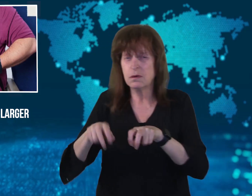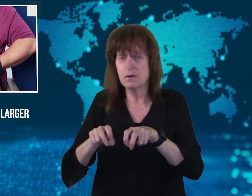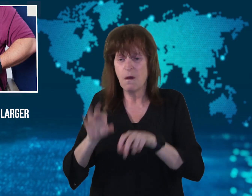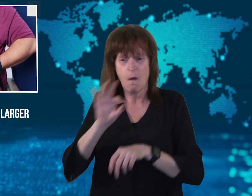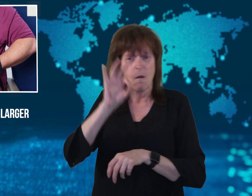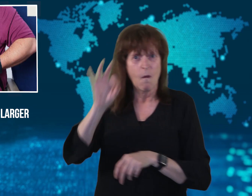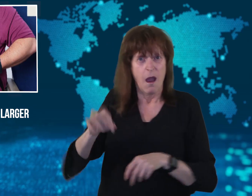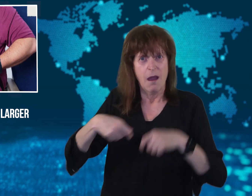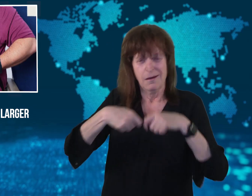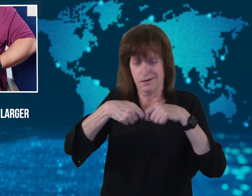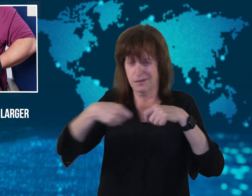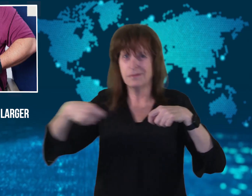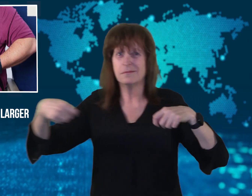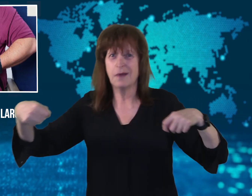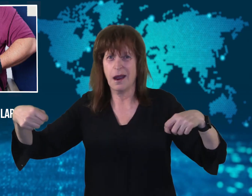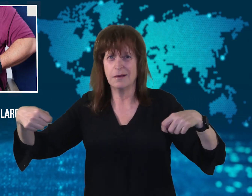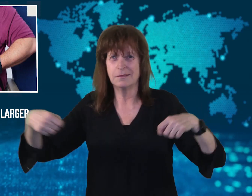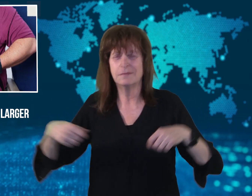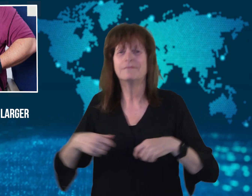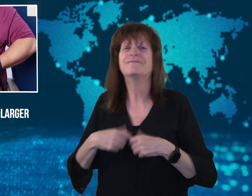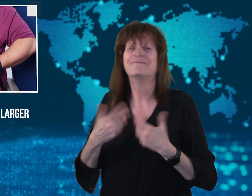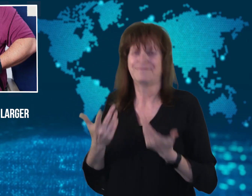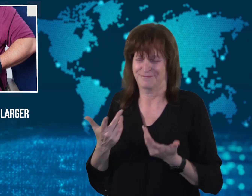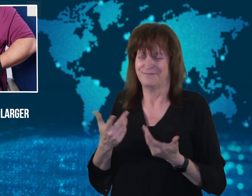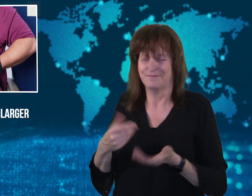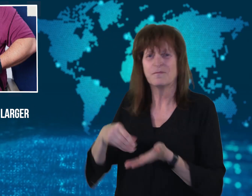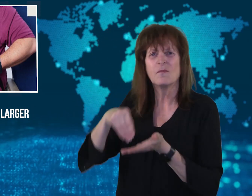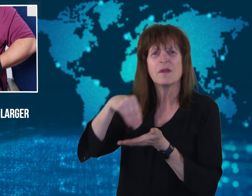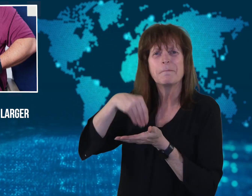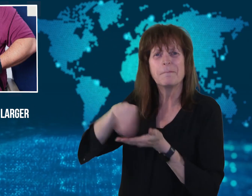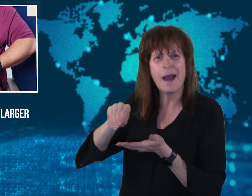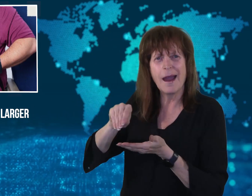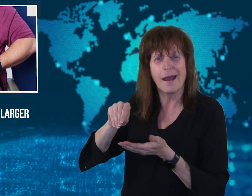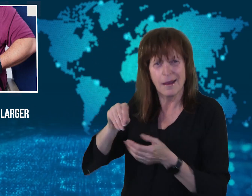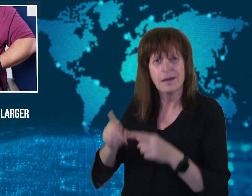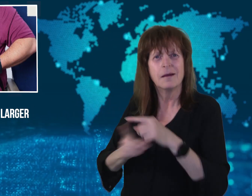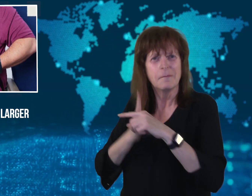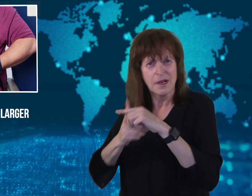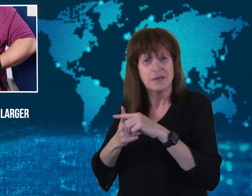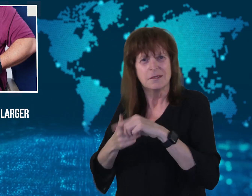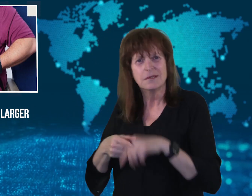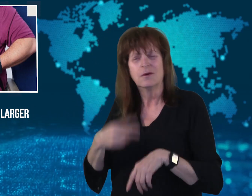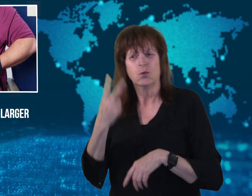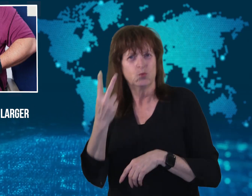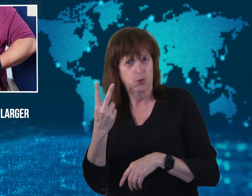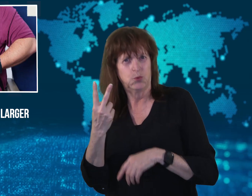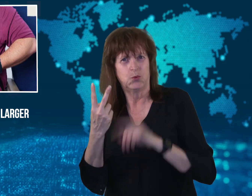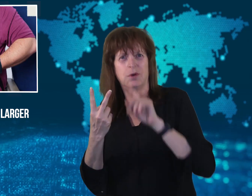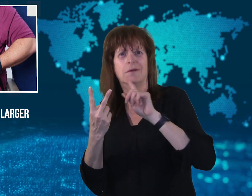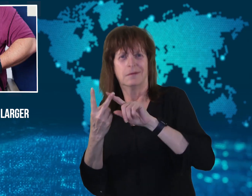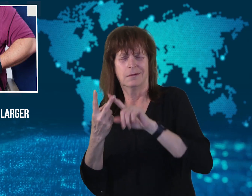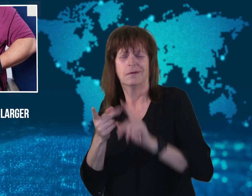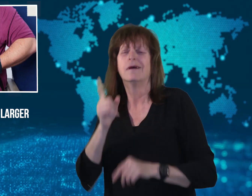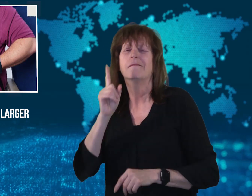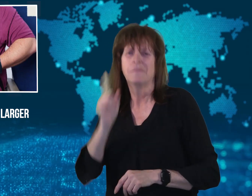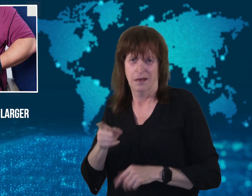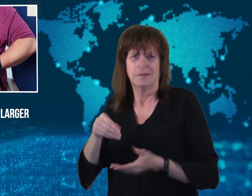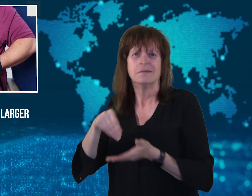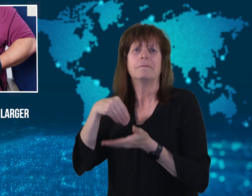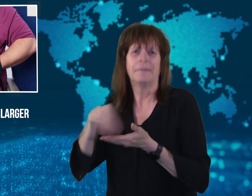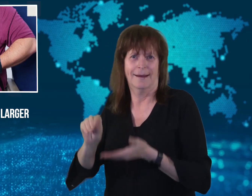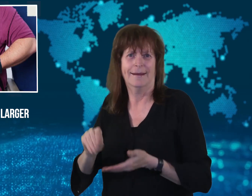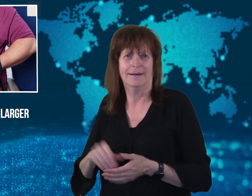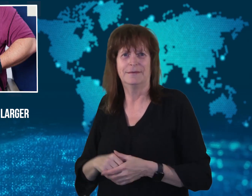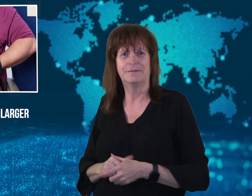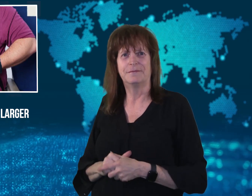The webpage emphasizes that if you are a guest who needs two seats because of size,